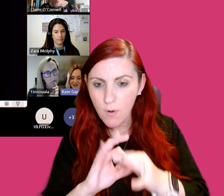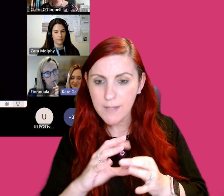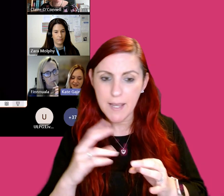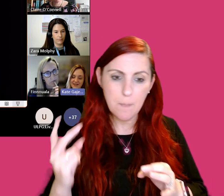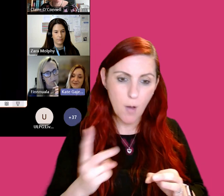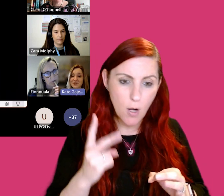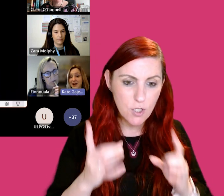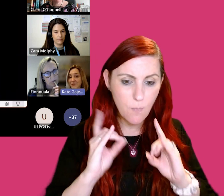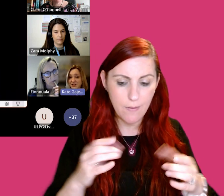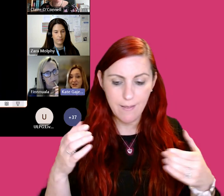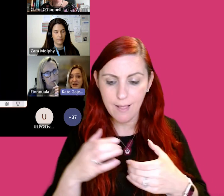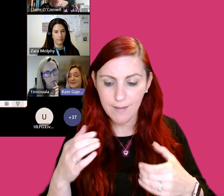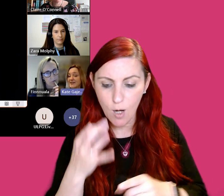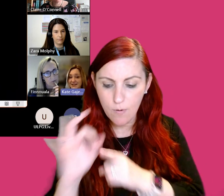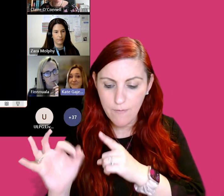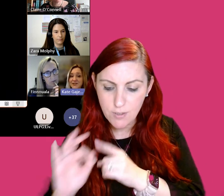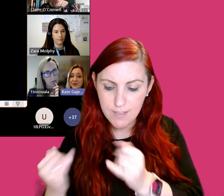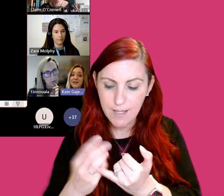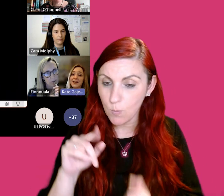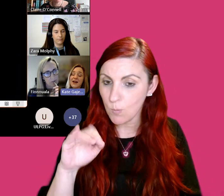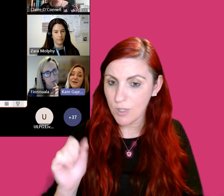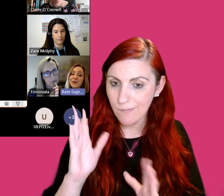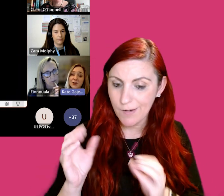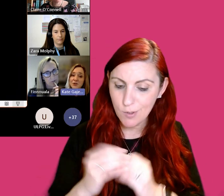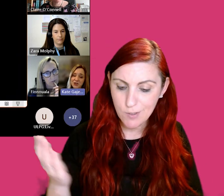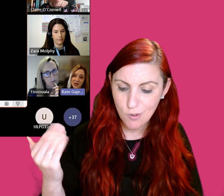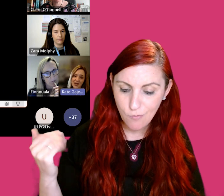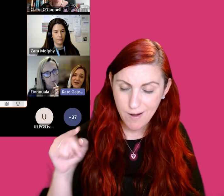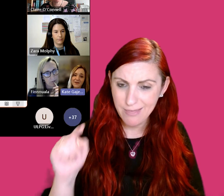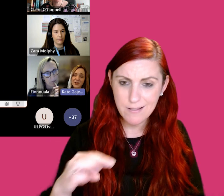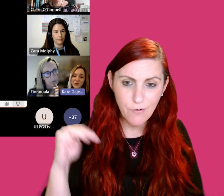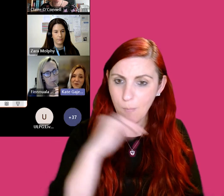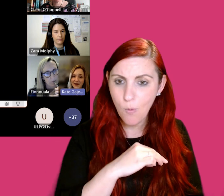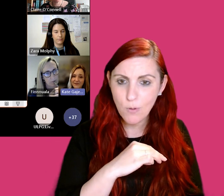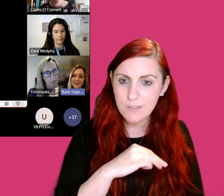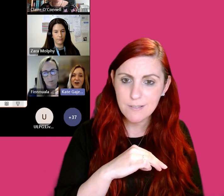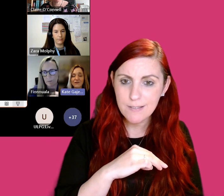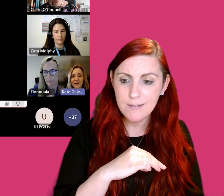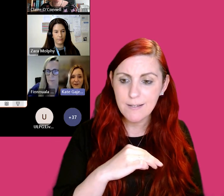professionals as Michelle mentioned earlier that's absolutely the huge the huge benefit of